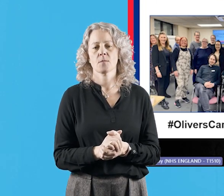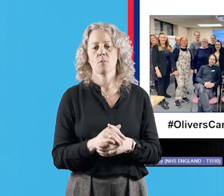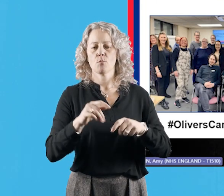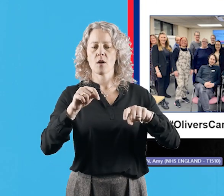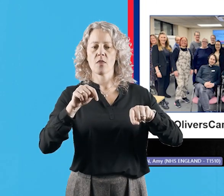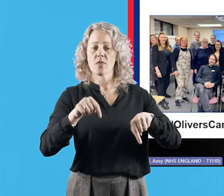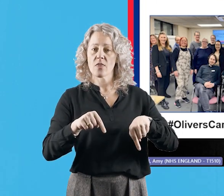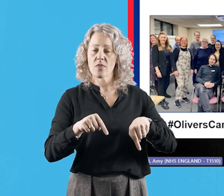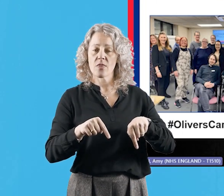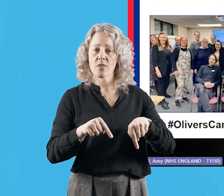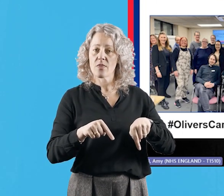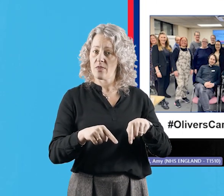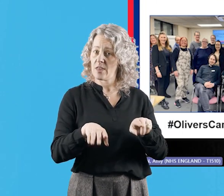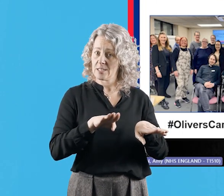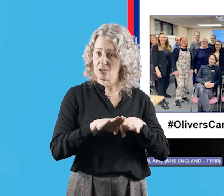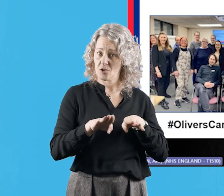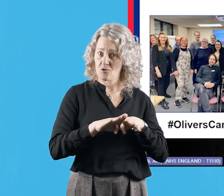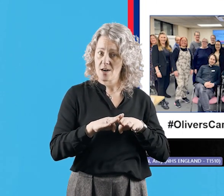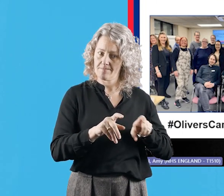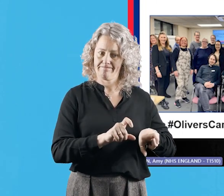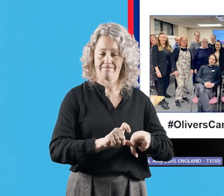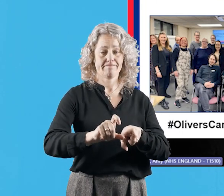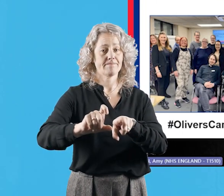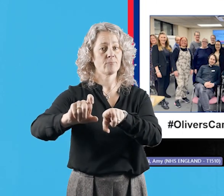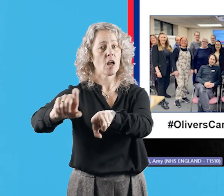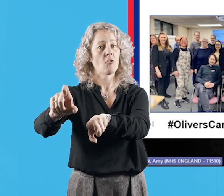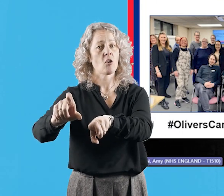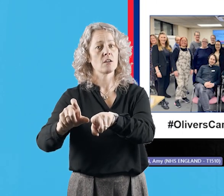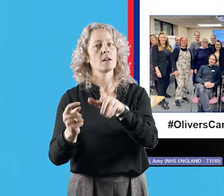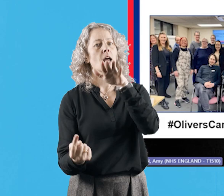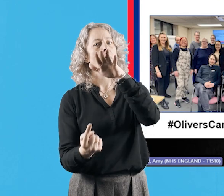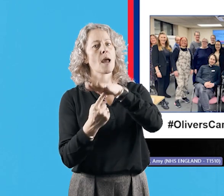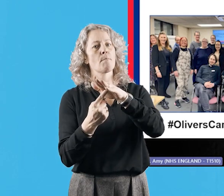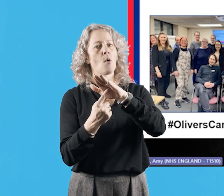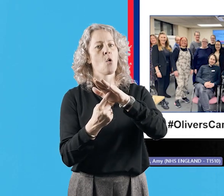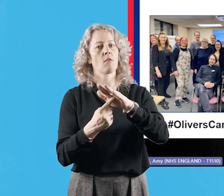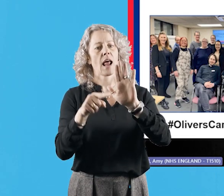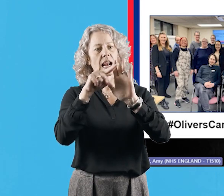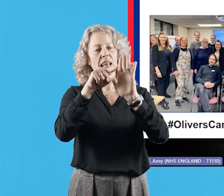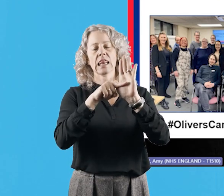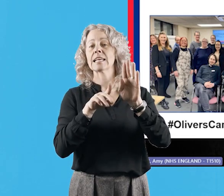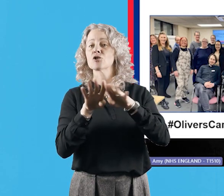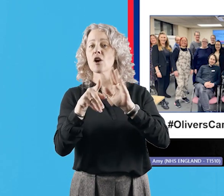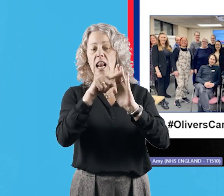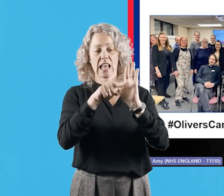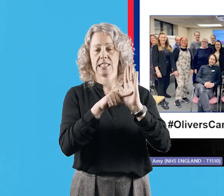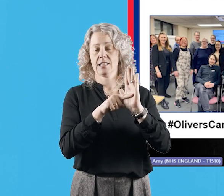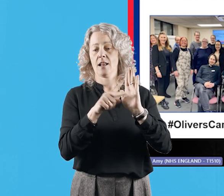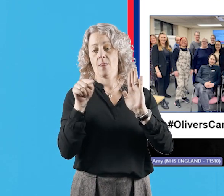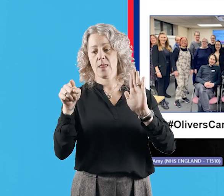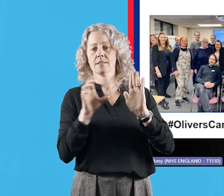training, this training is statutory it has to jump the queue if you like and go right up to the to the top with other